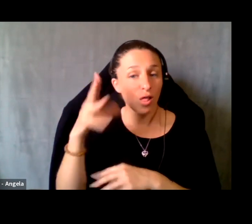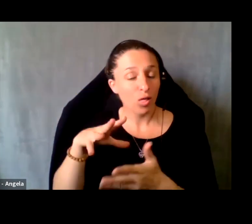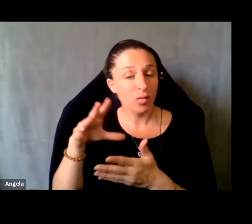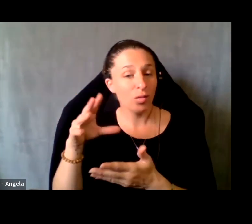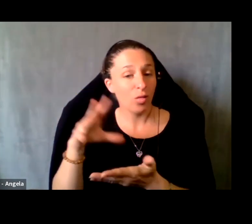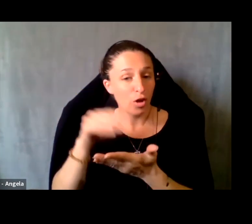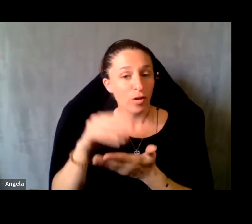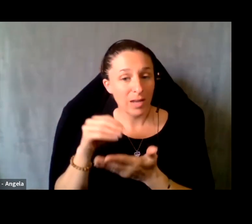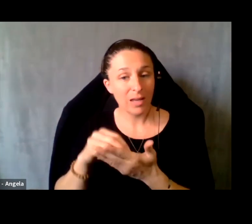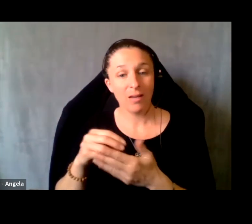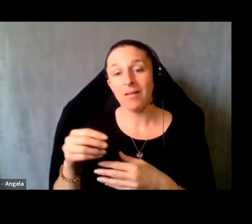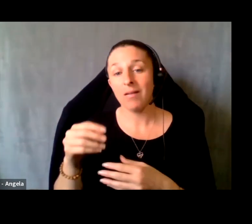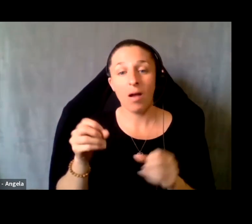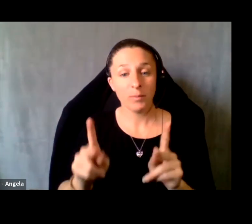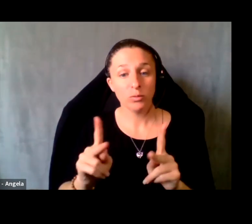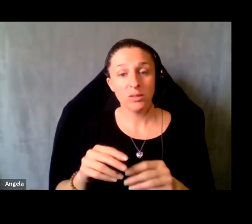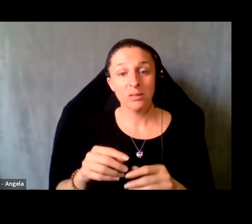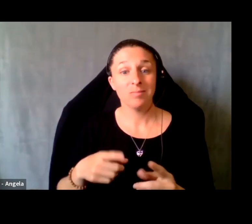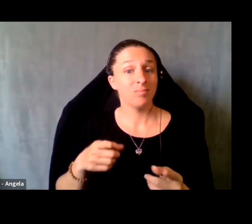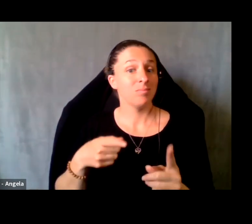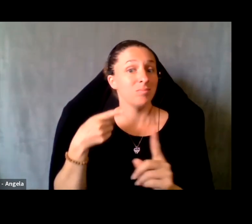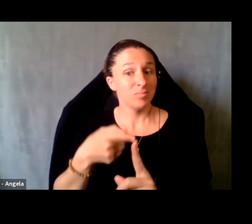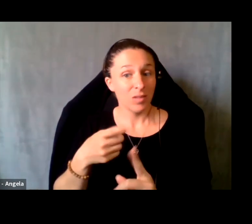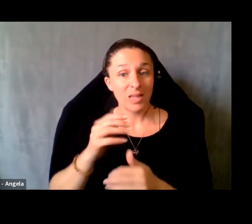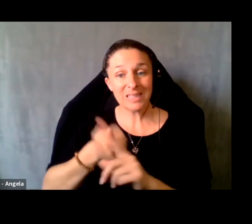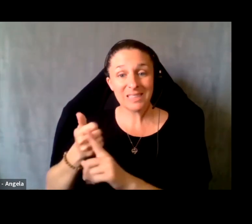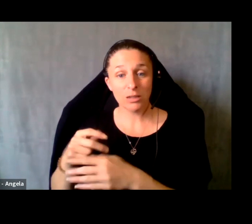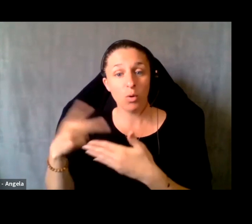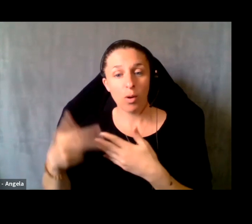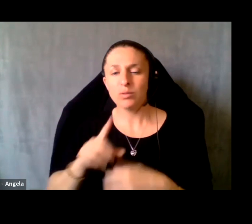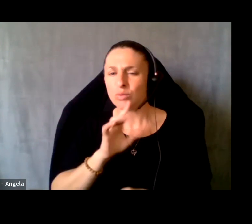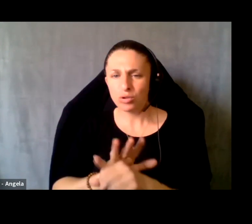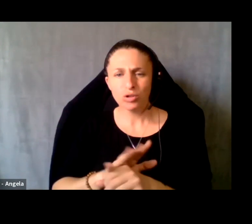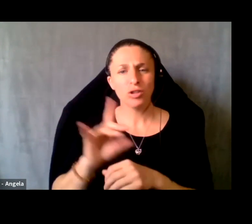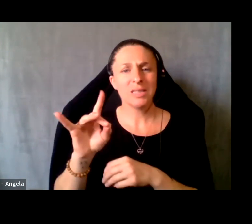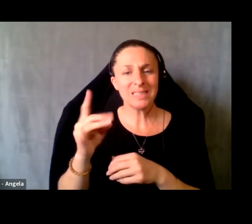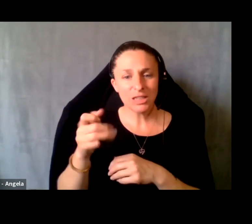The objective of each of our programs is to ensure that the digital divide is closed for